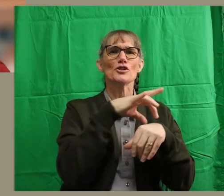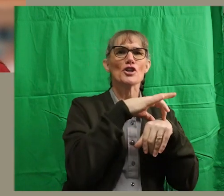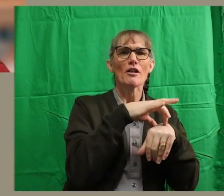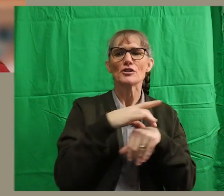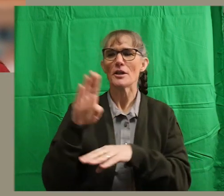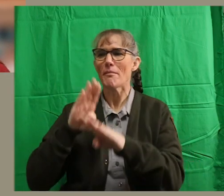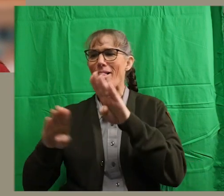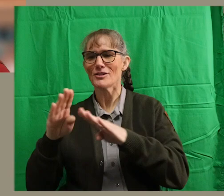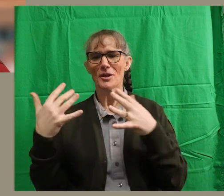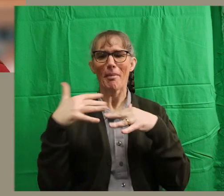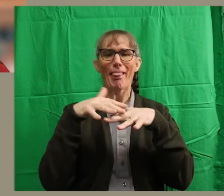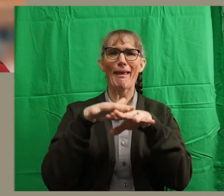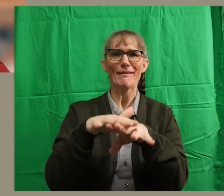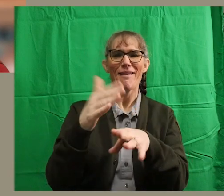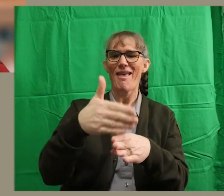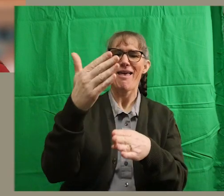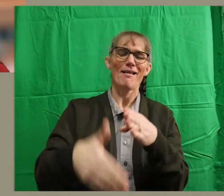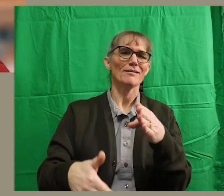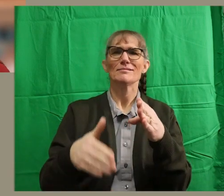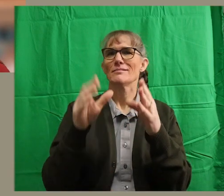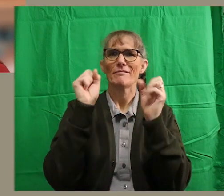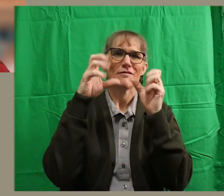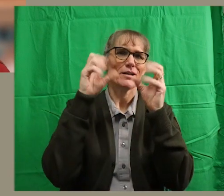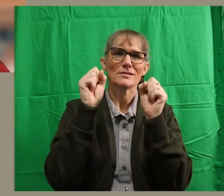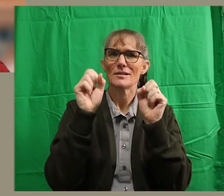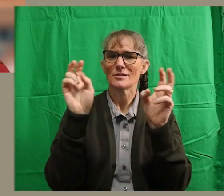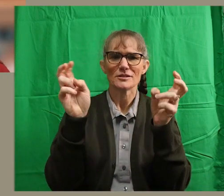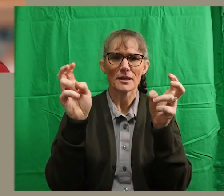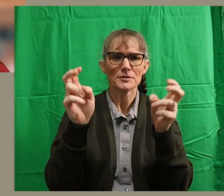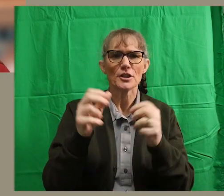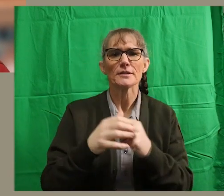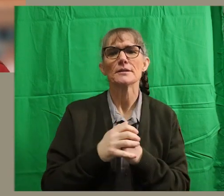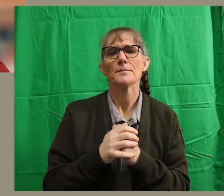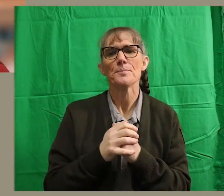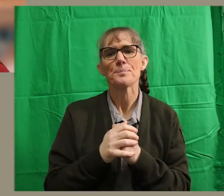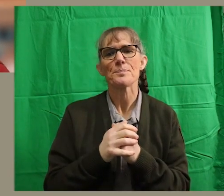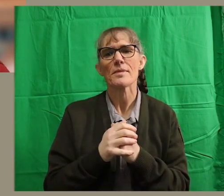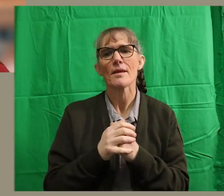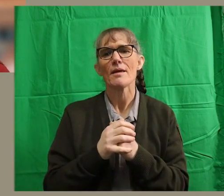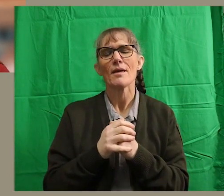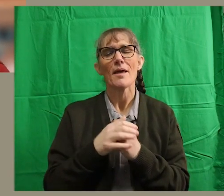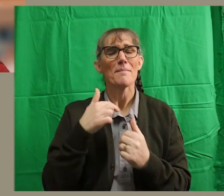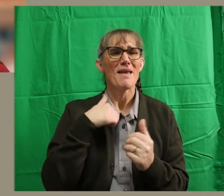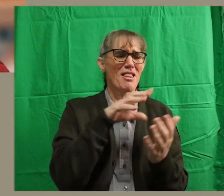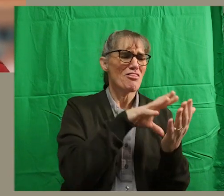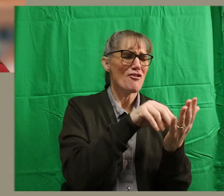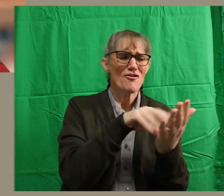geology and biology together, and it just makes an absolutely fascinating subject. And there's